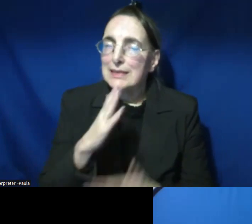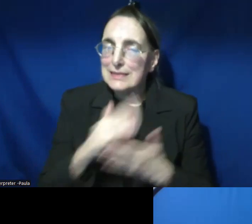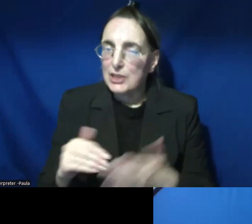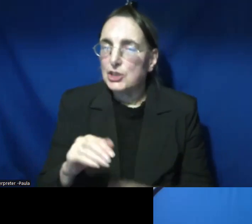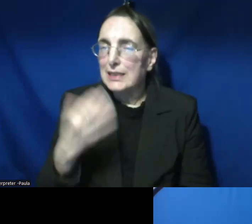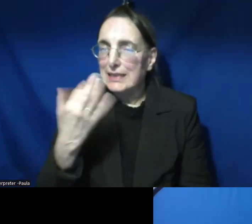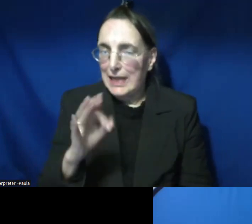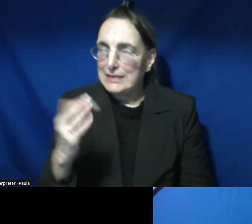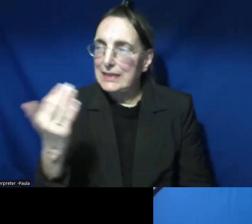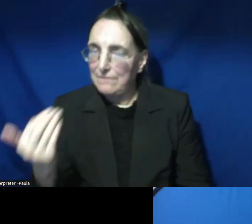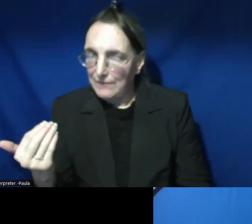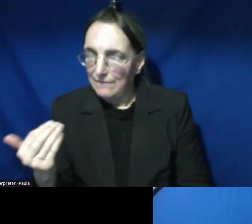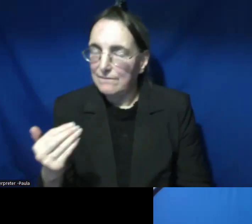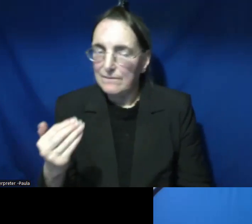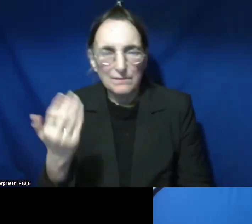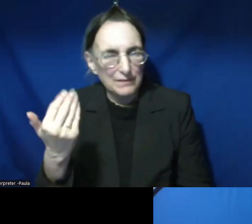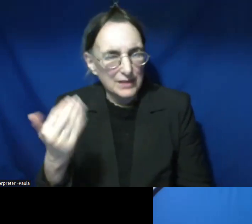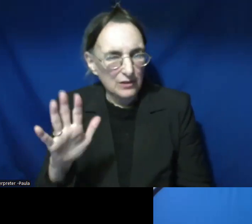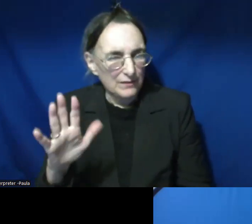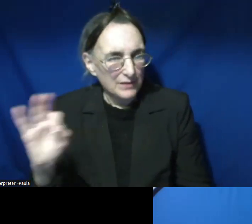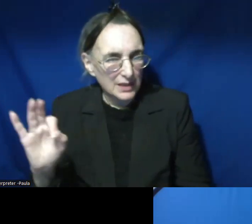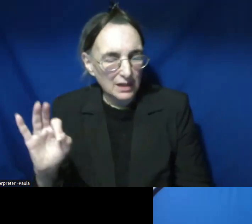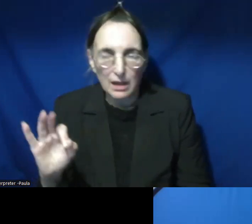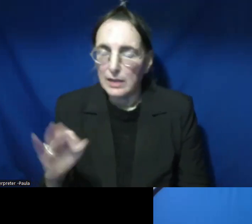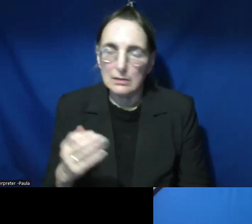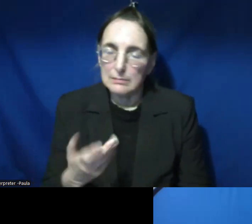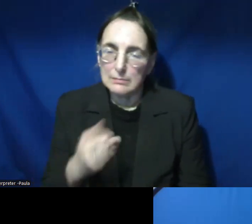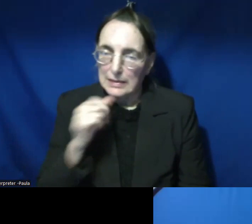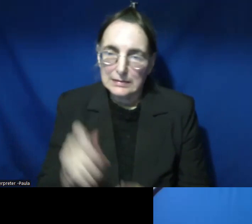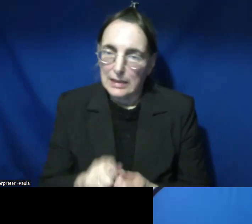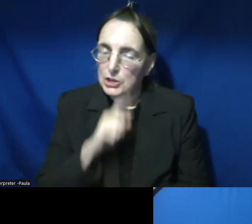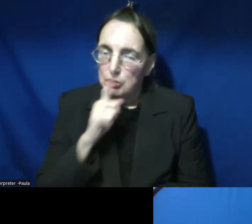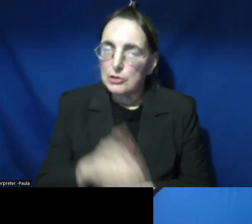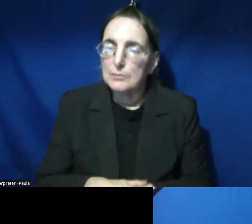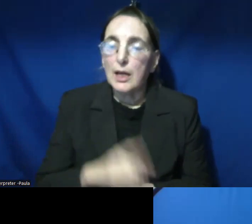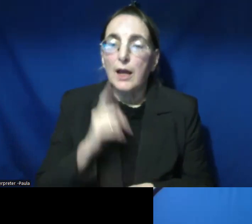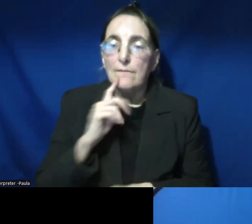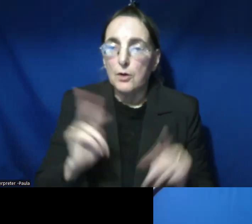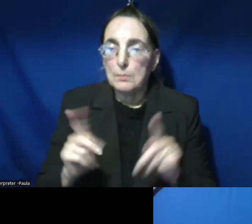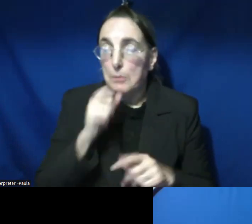plan amendment that are covering housing-related supports for individuals at risk of or experiencing homelessness.